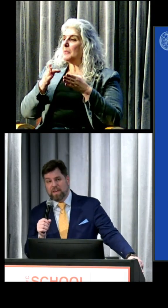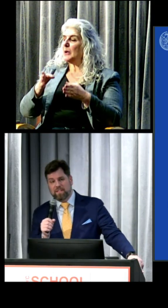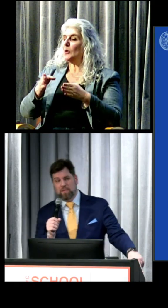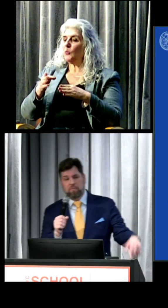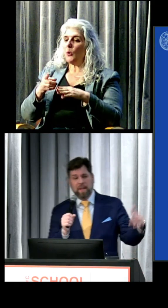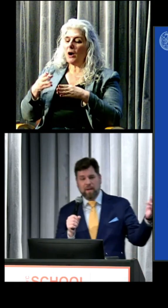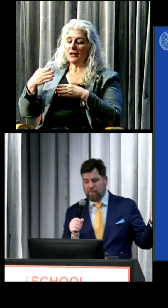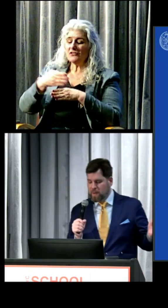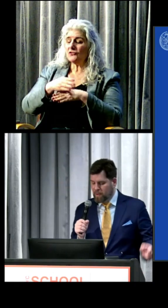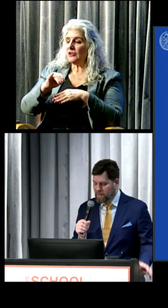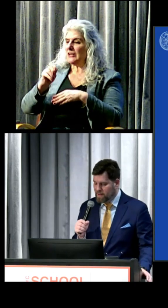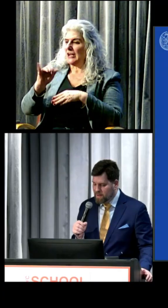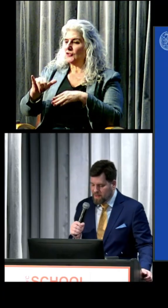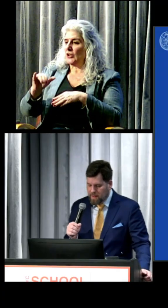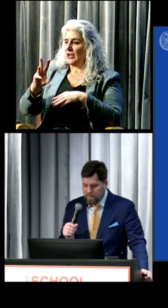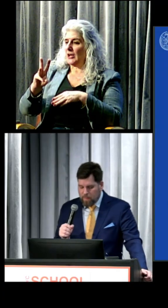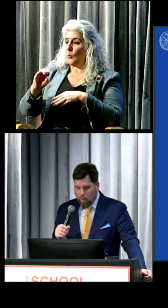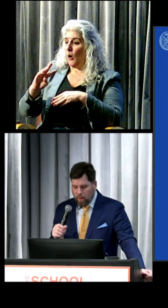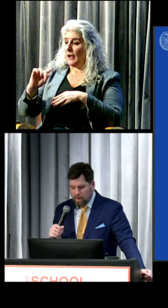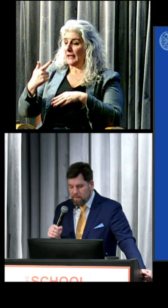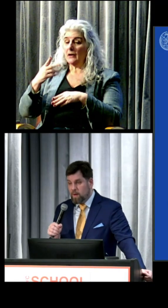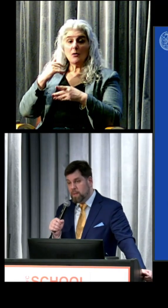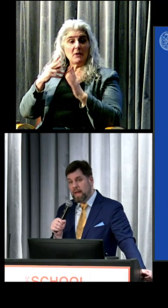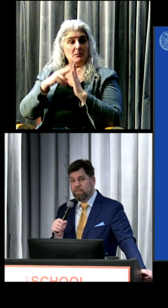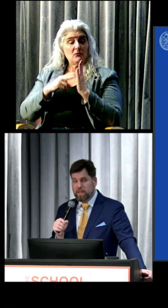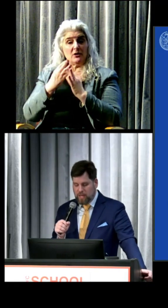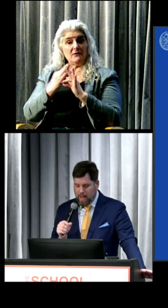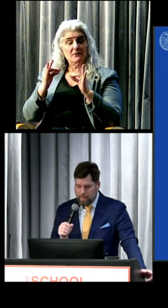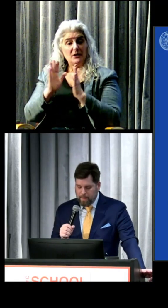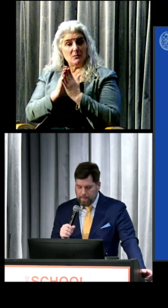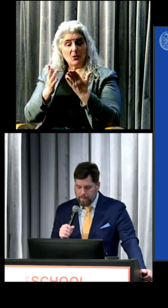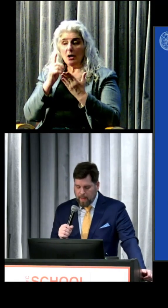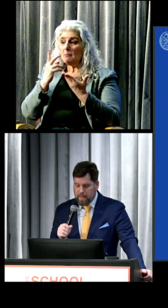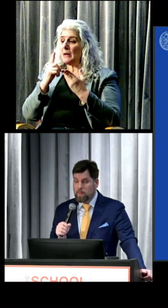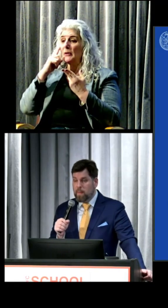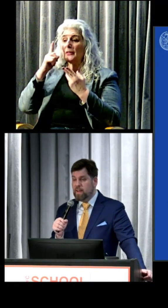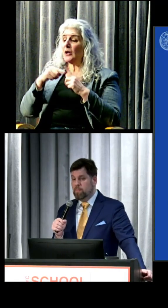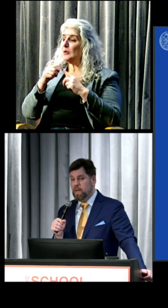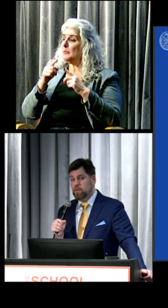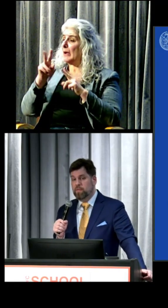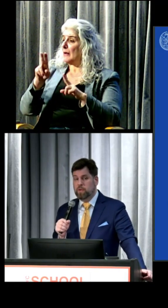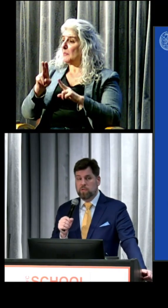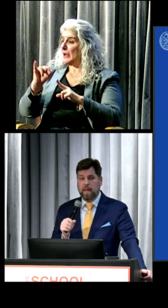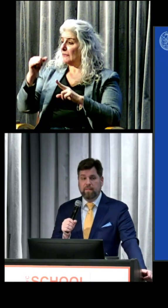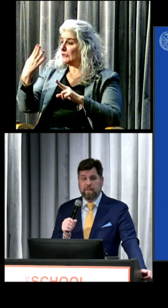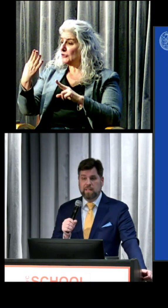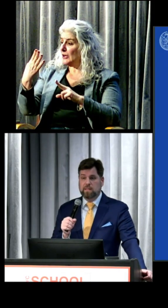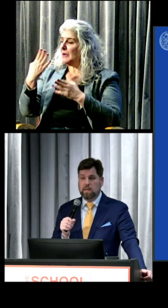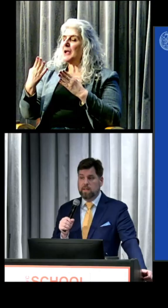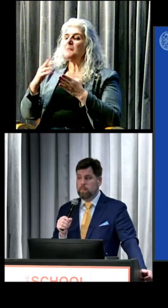very important partners with Trivium and Beta NYC to design and complete this exhibit.